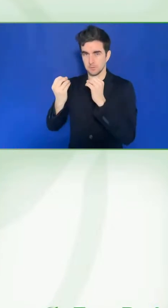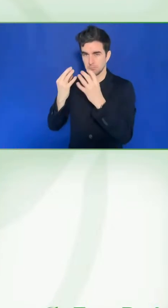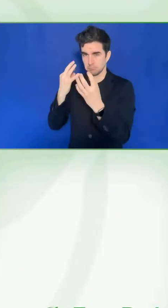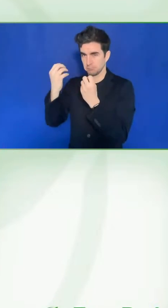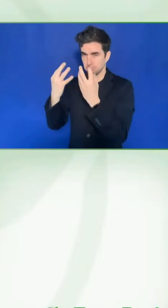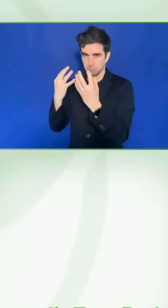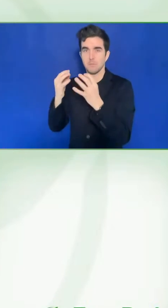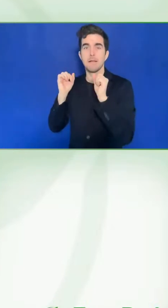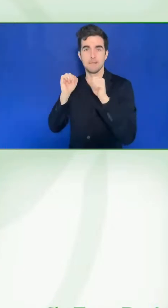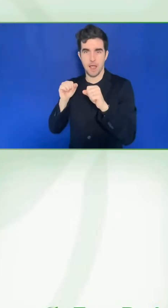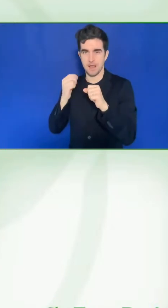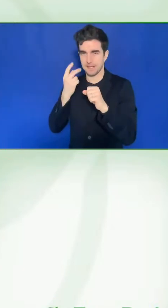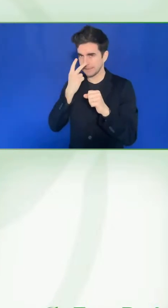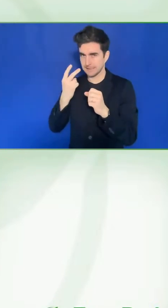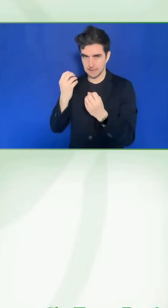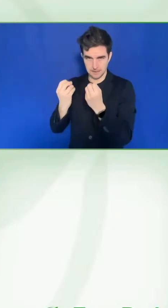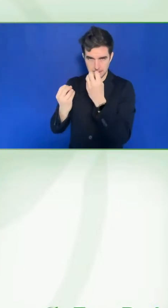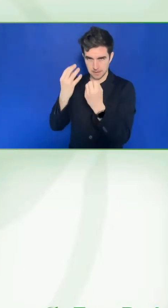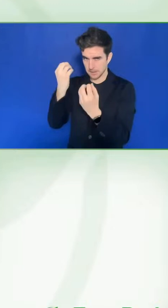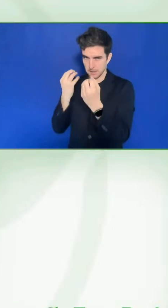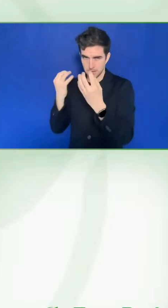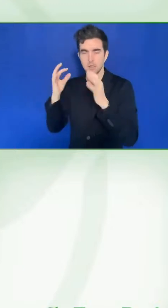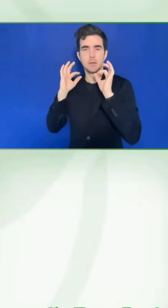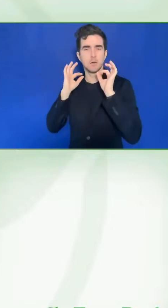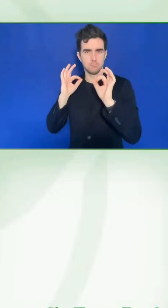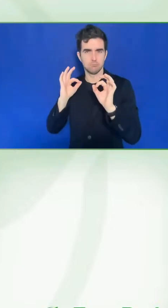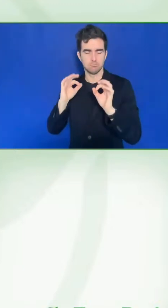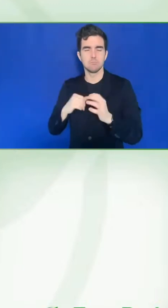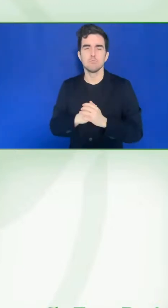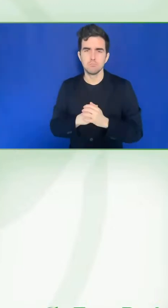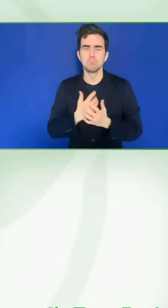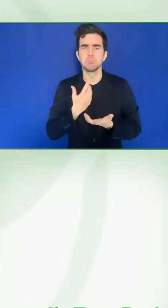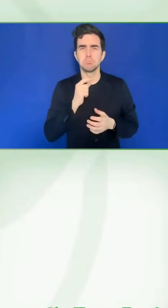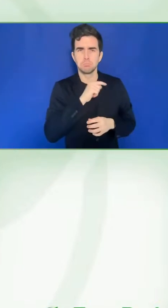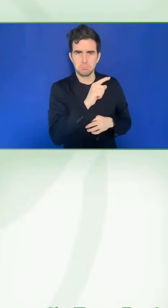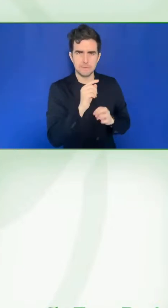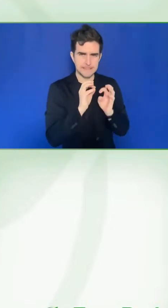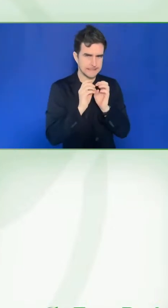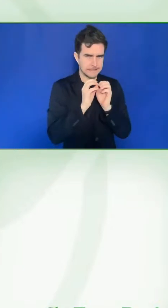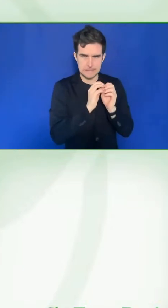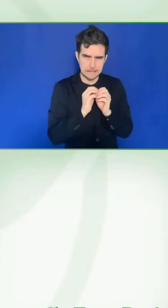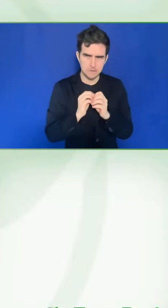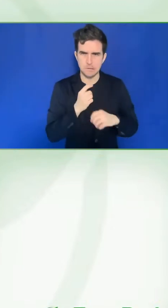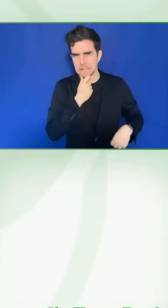you need for a relationship, that in-person meeting is key.